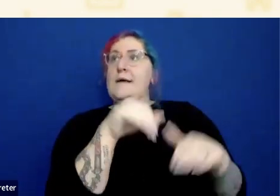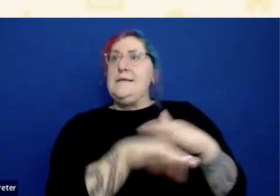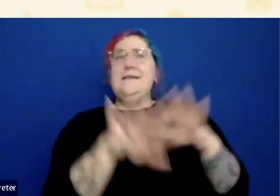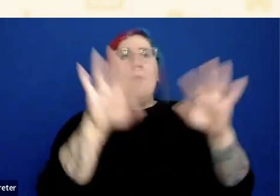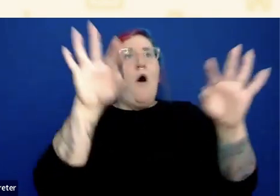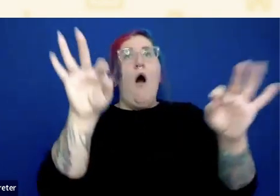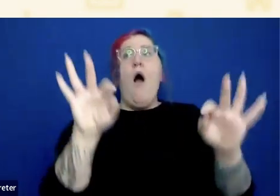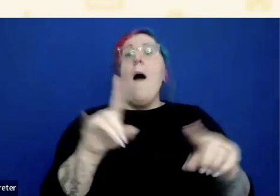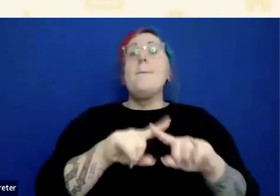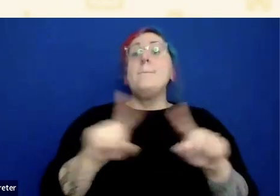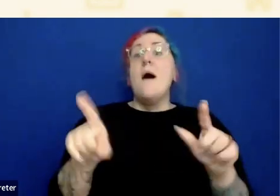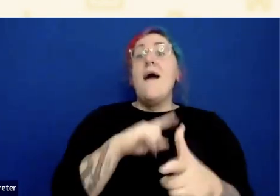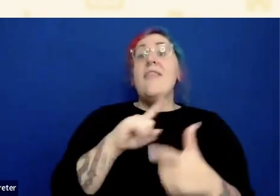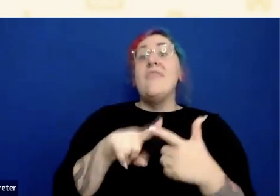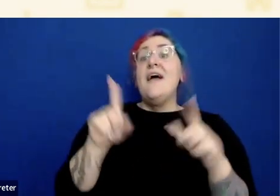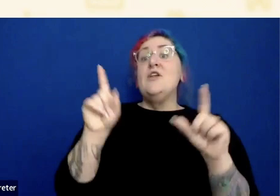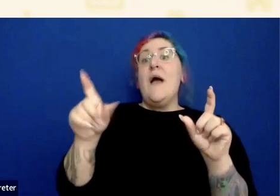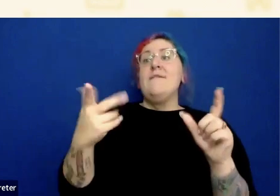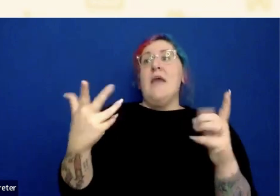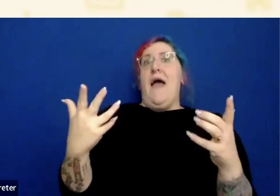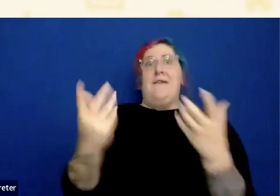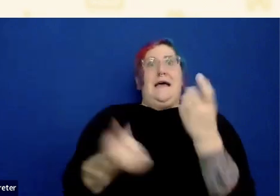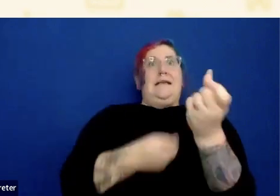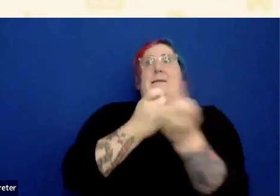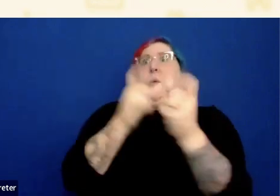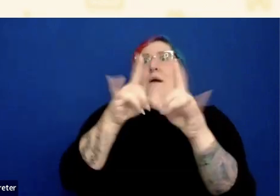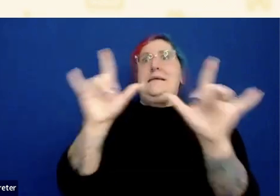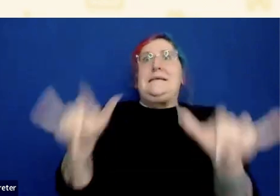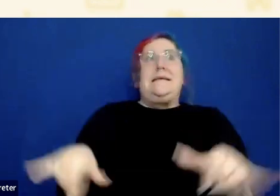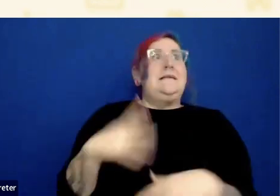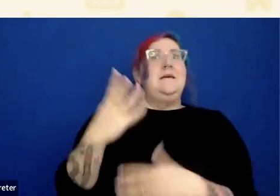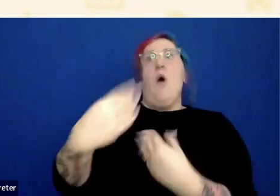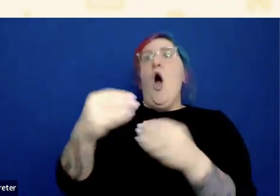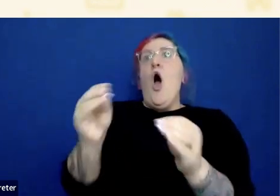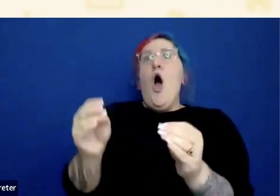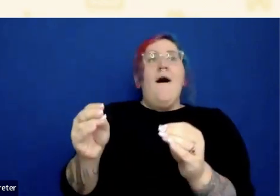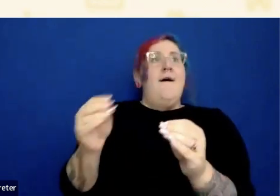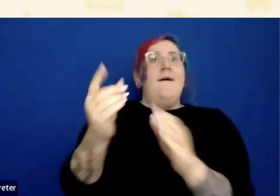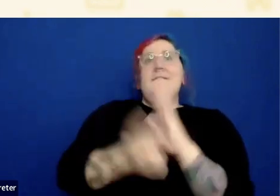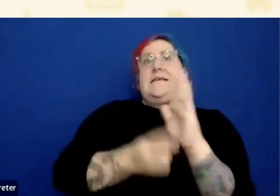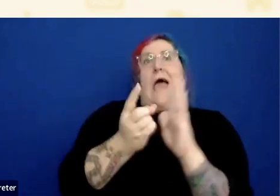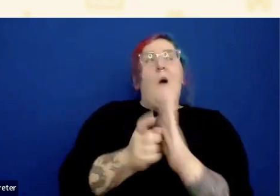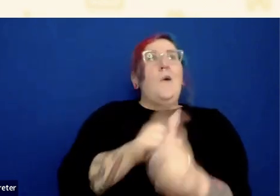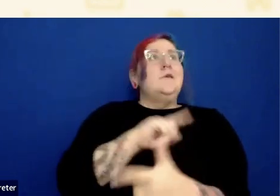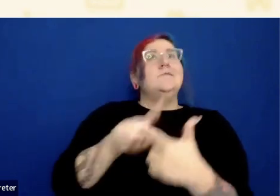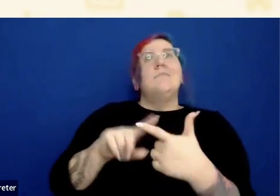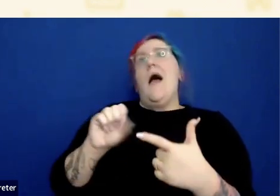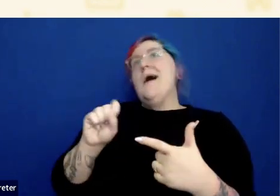You need to have things like office hours or a Slack channel or some way for people to get questions answered.